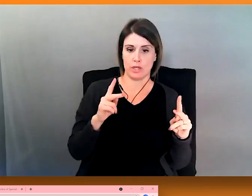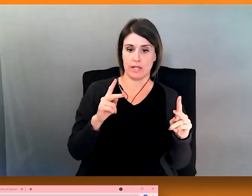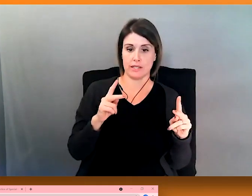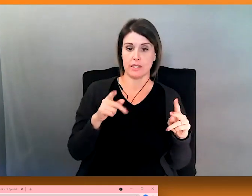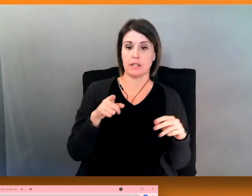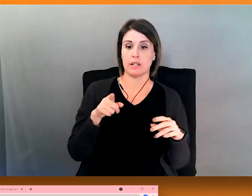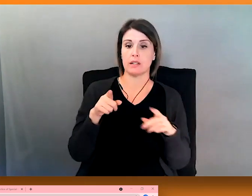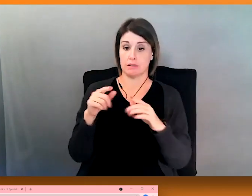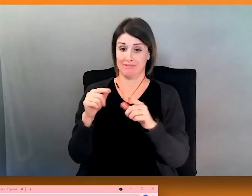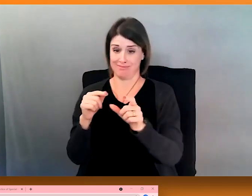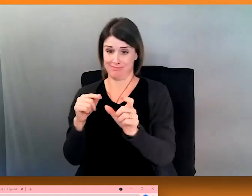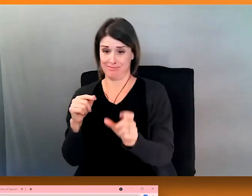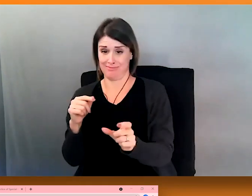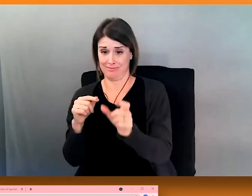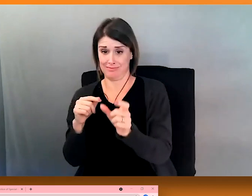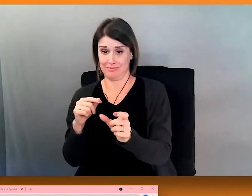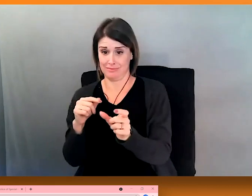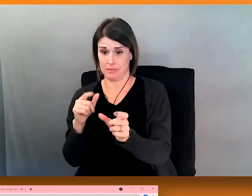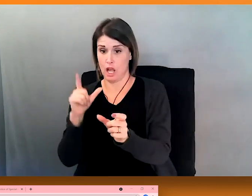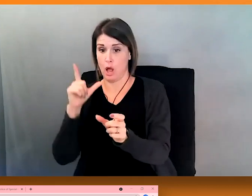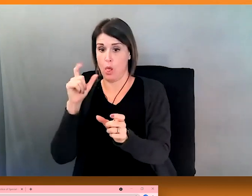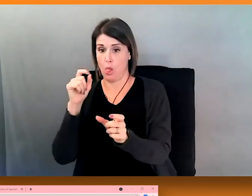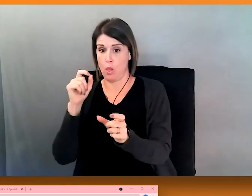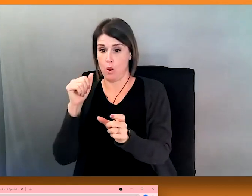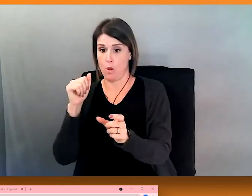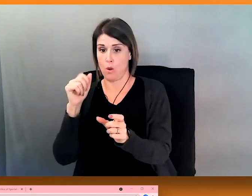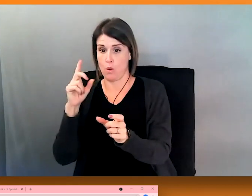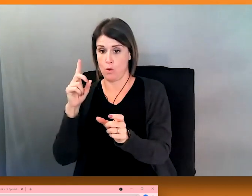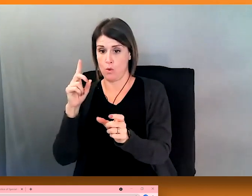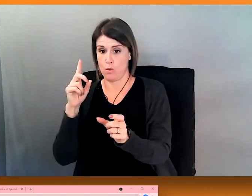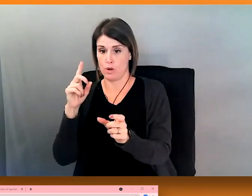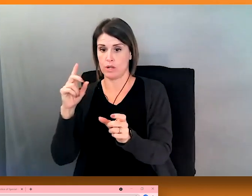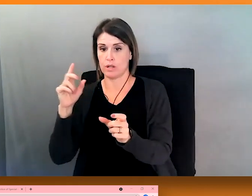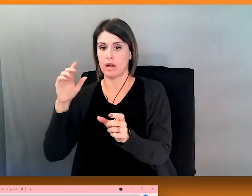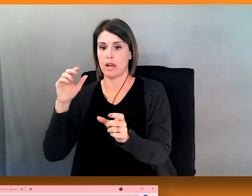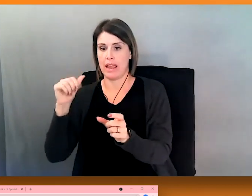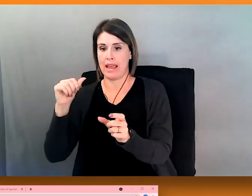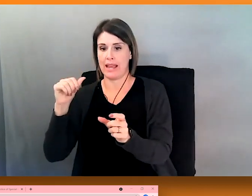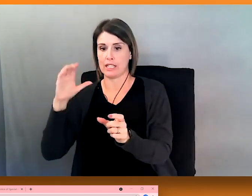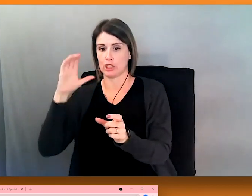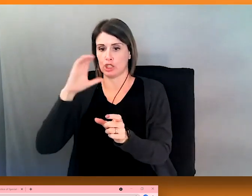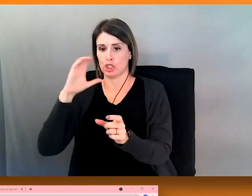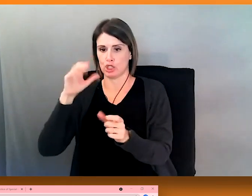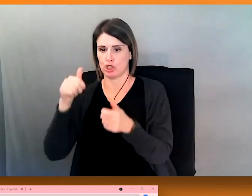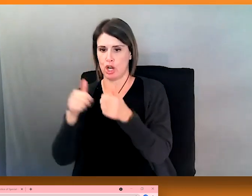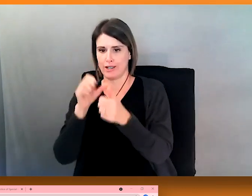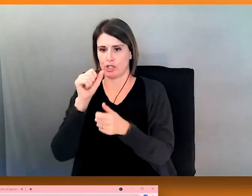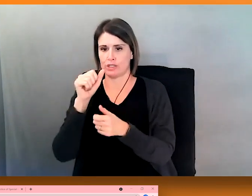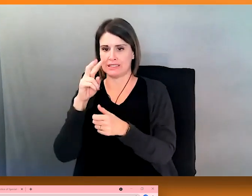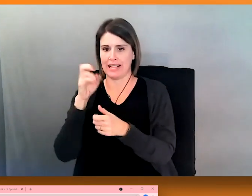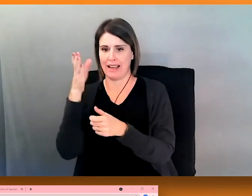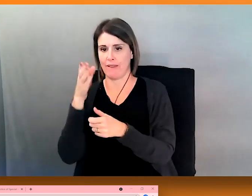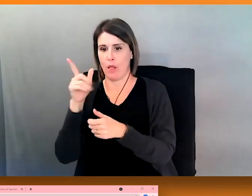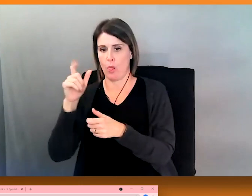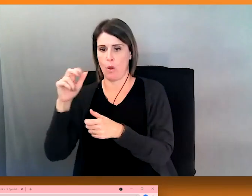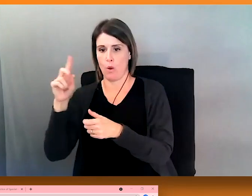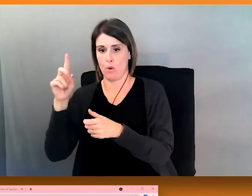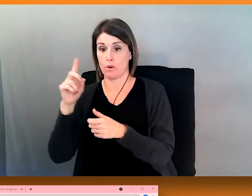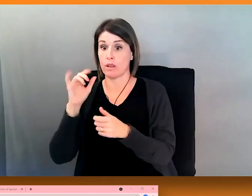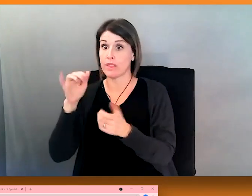a search right under the Save/Load button, and this is a new feature.